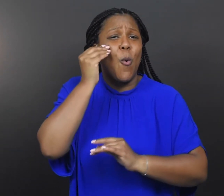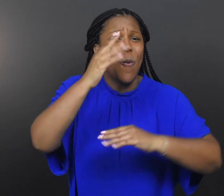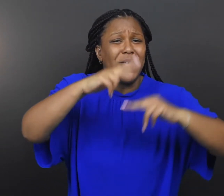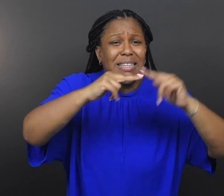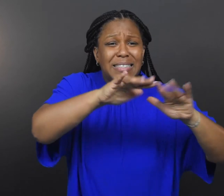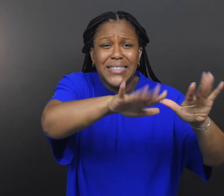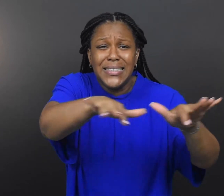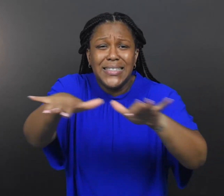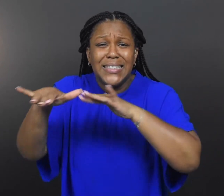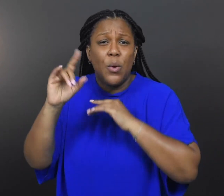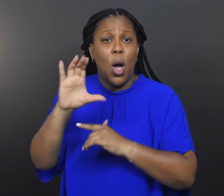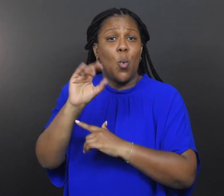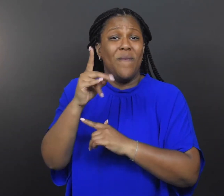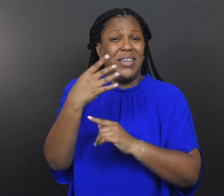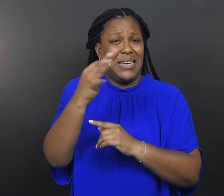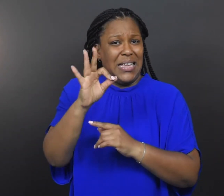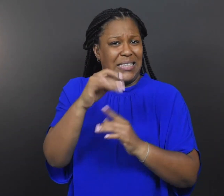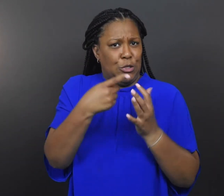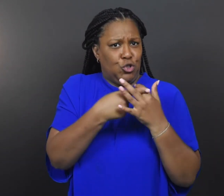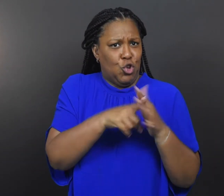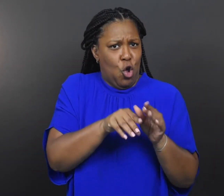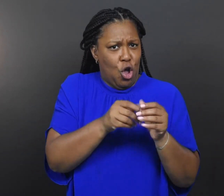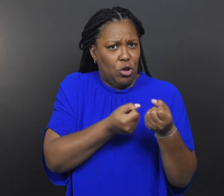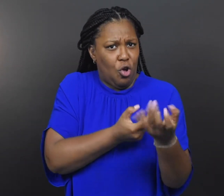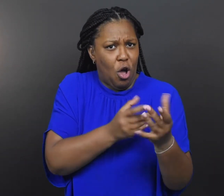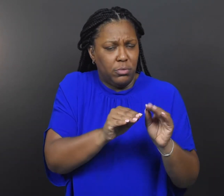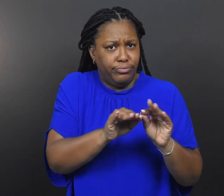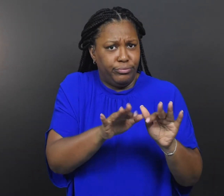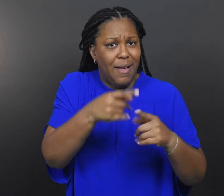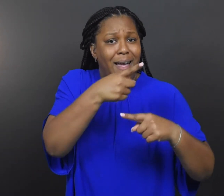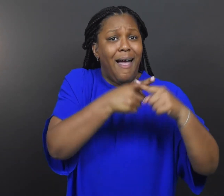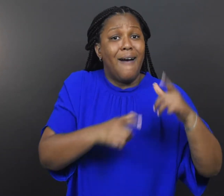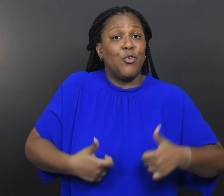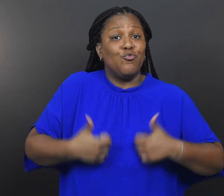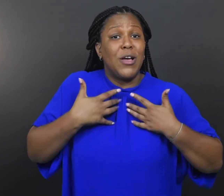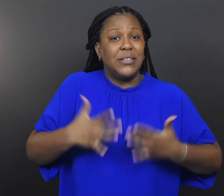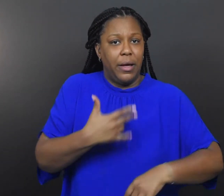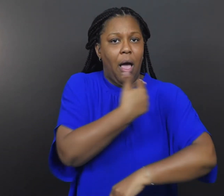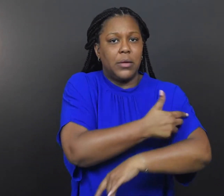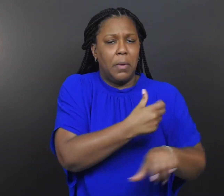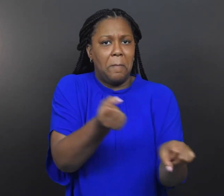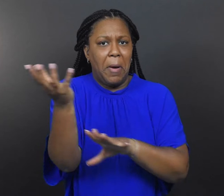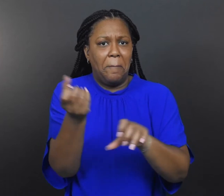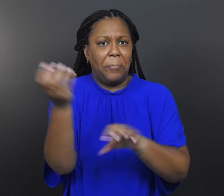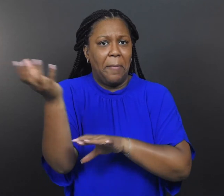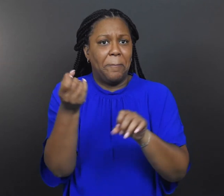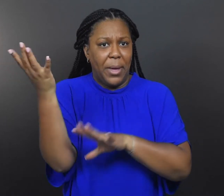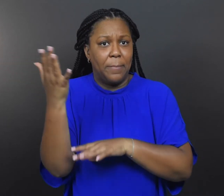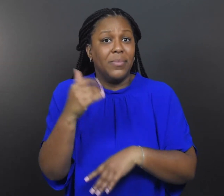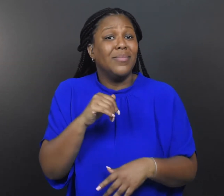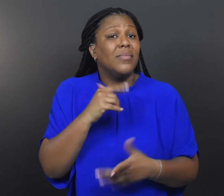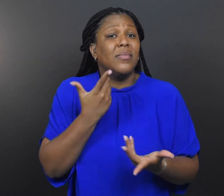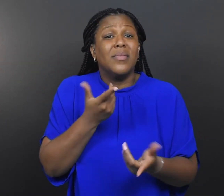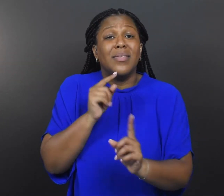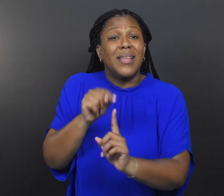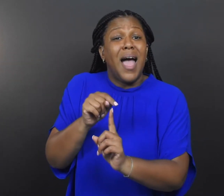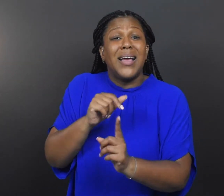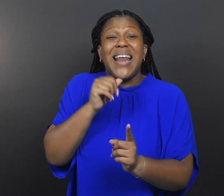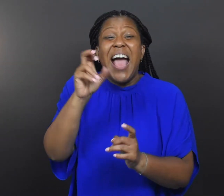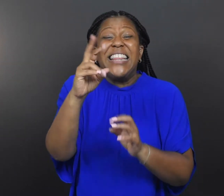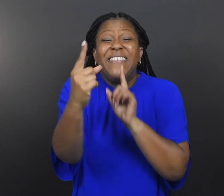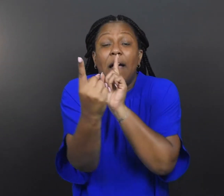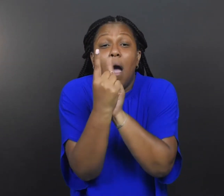where COVID-19 had caused half of the residents to be hospitalized.